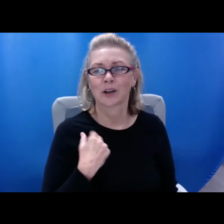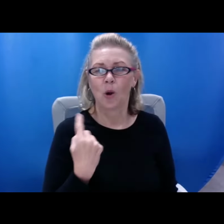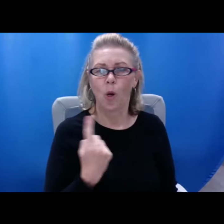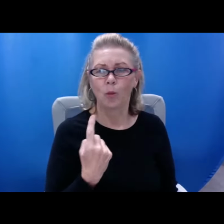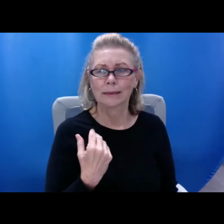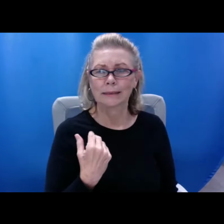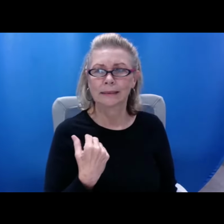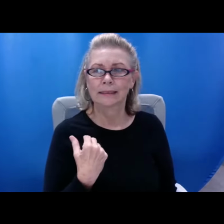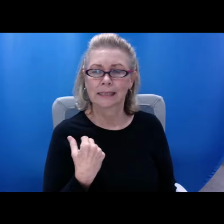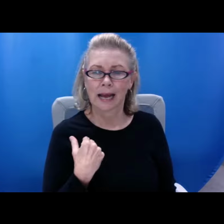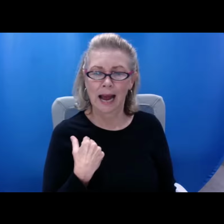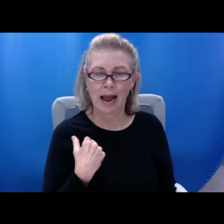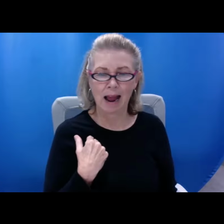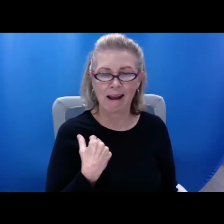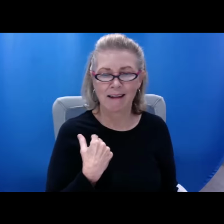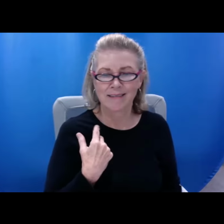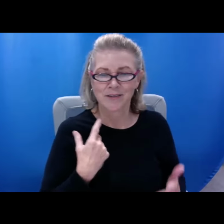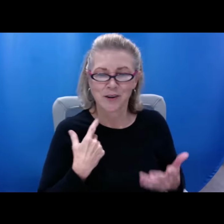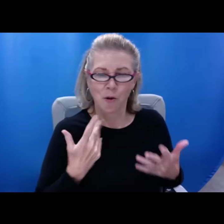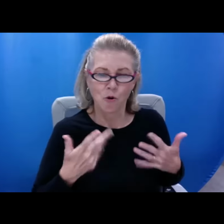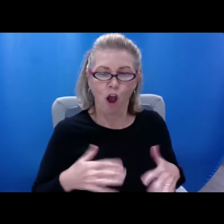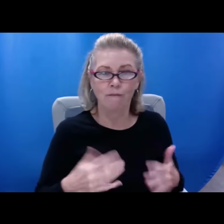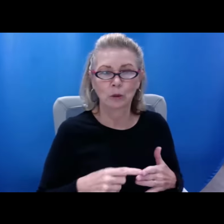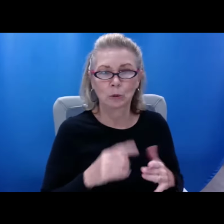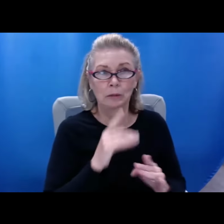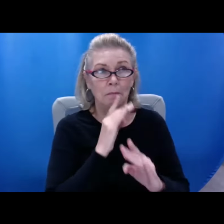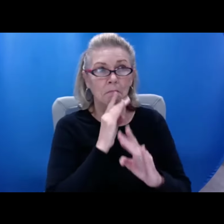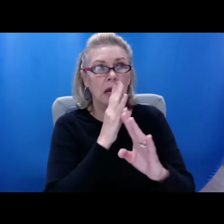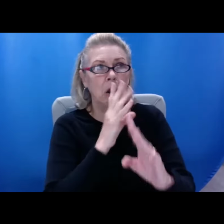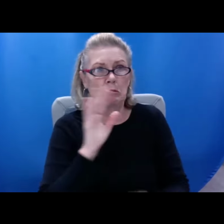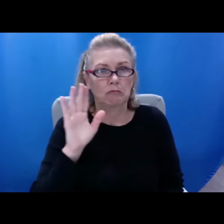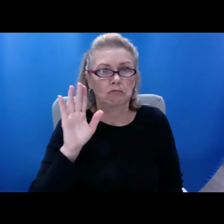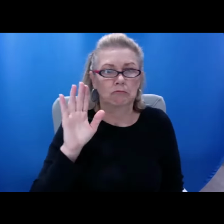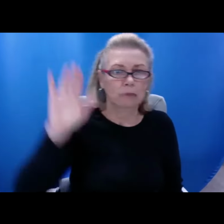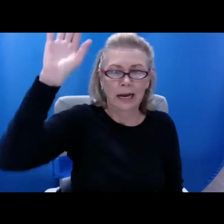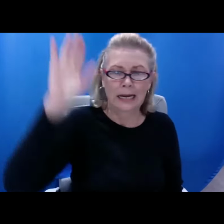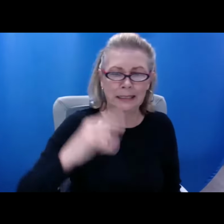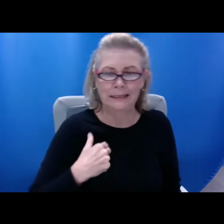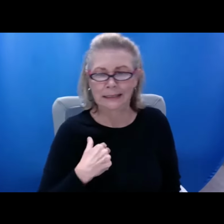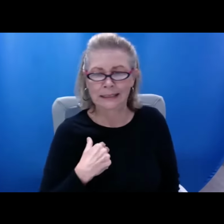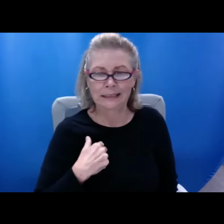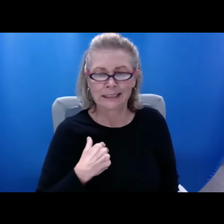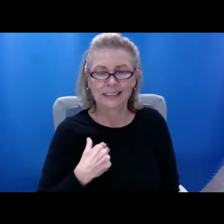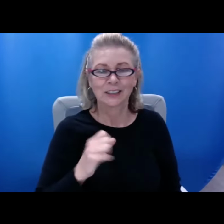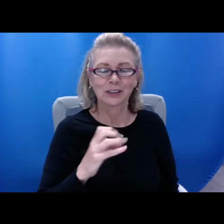been able to speak so out loud or raise my hand so quickly but coming into this class I actually